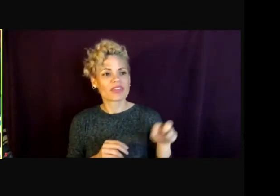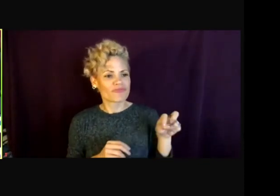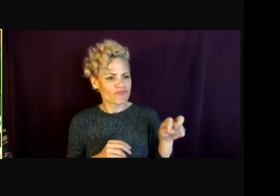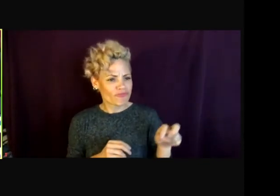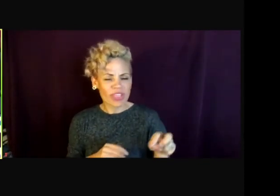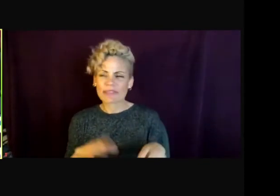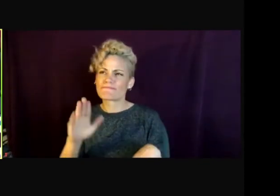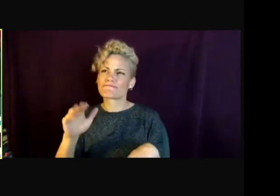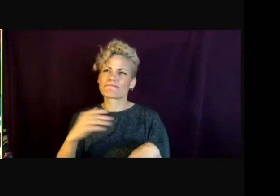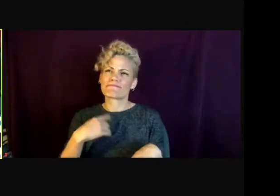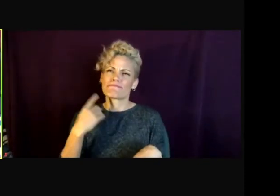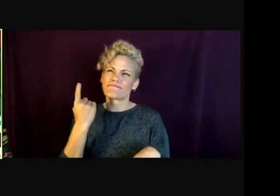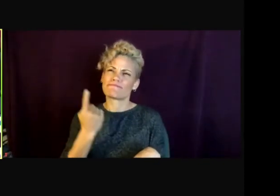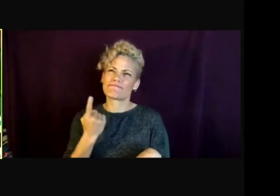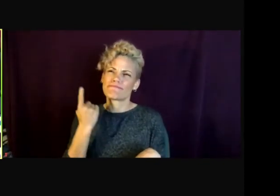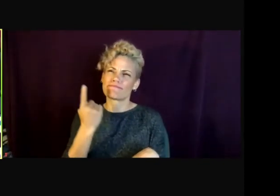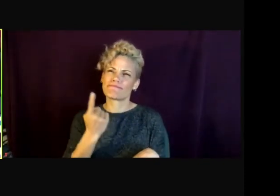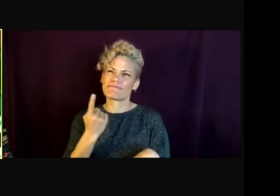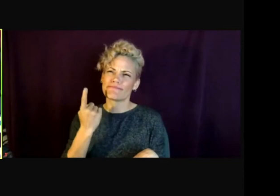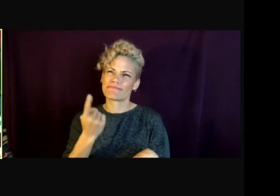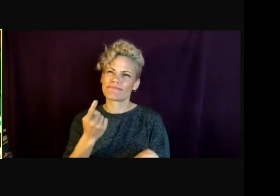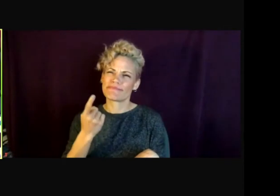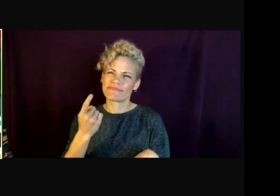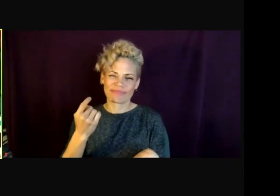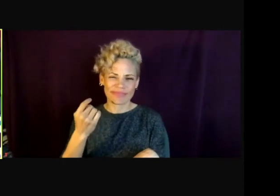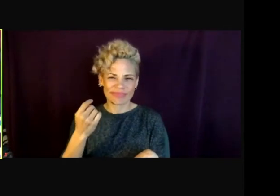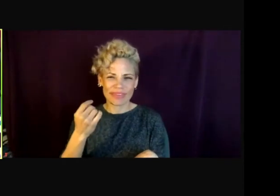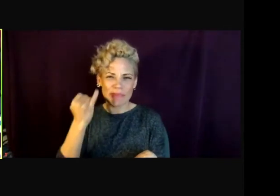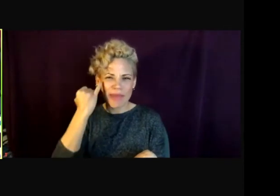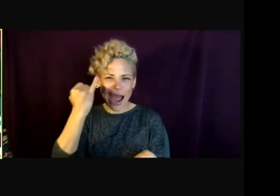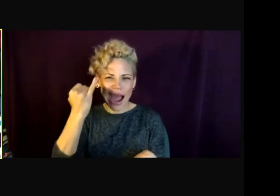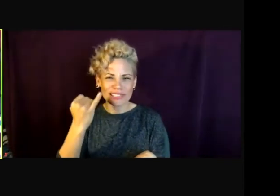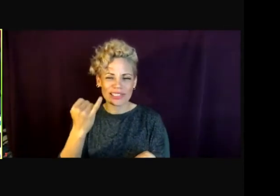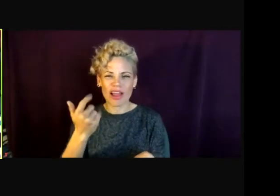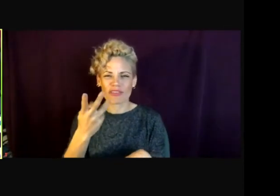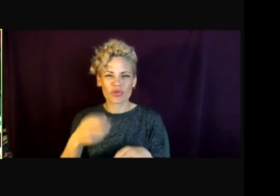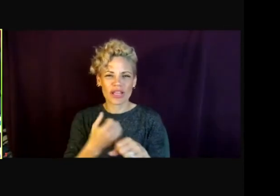A few years ago I signed the ADA, and now I'm using it."